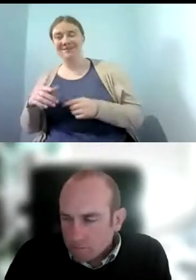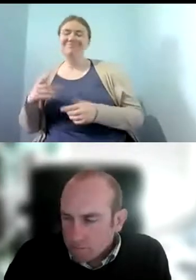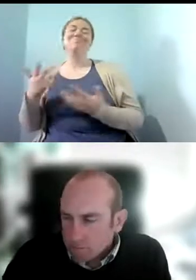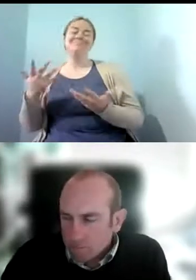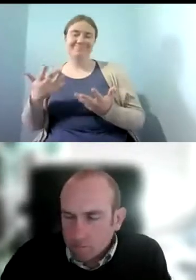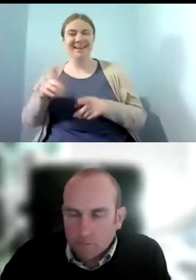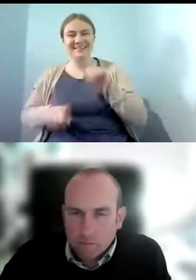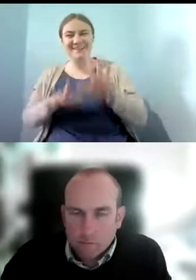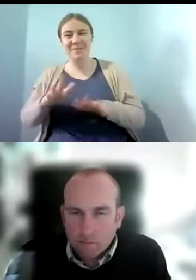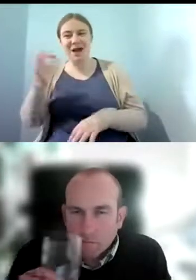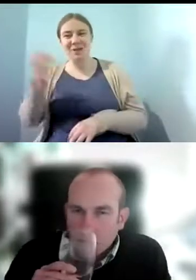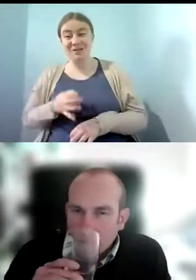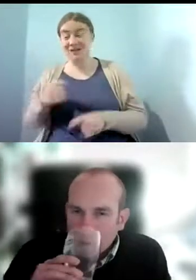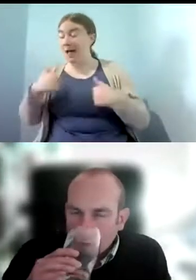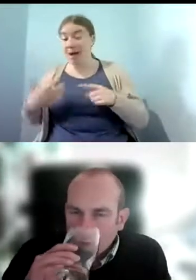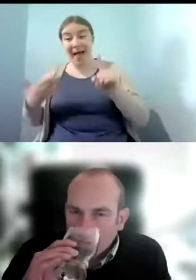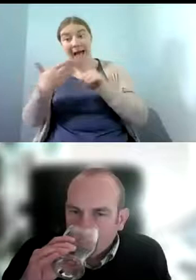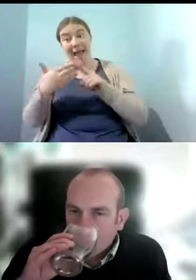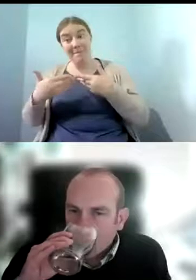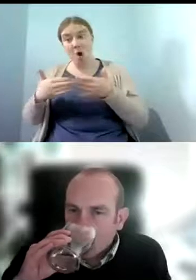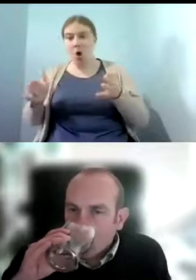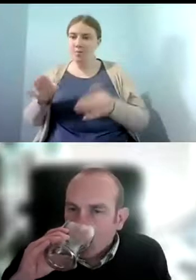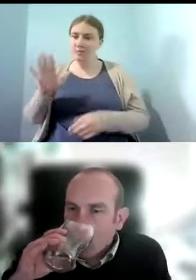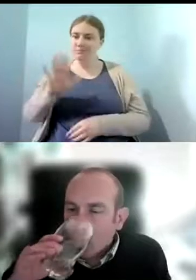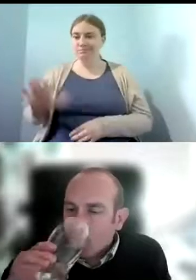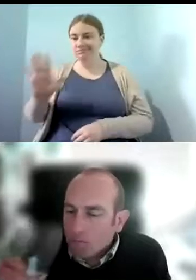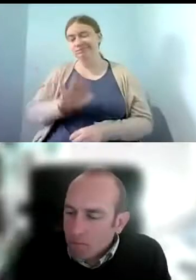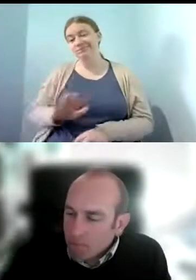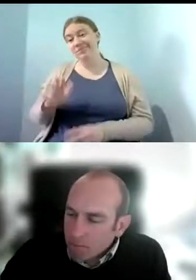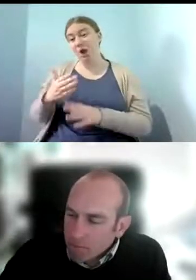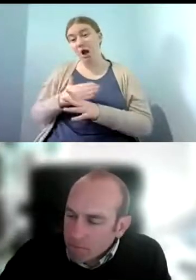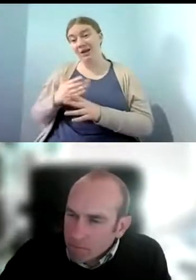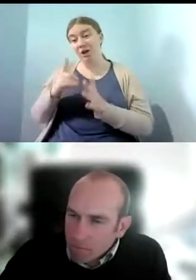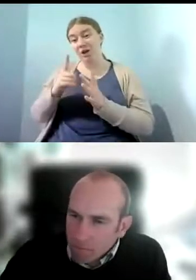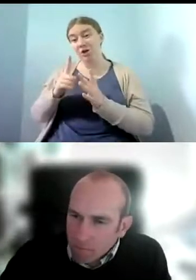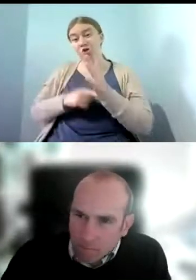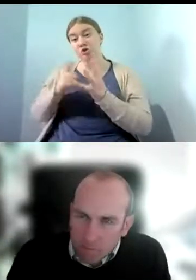we are trying to get it open uh perhaps as early as towards the end of july but certainly later in